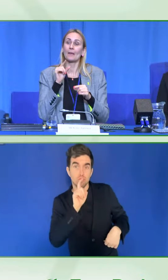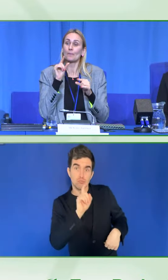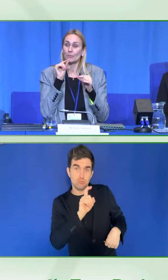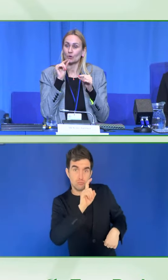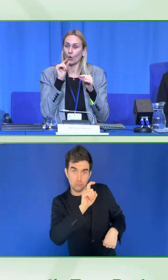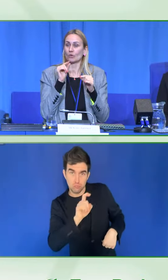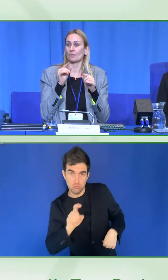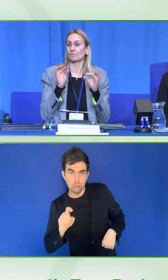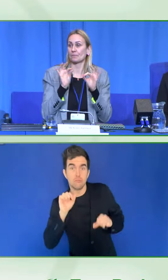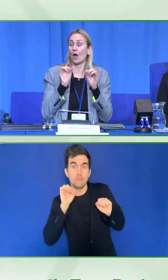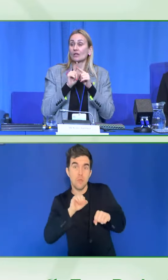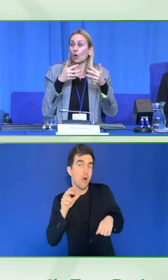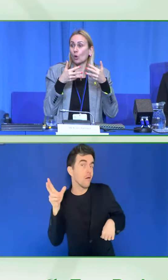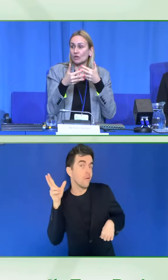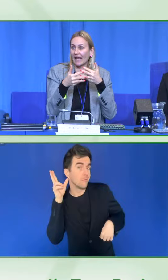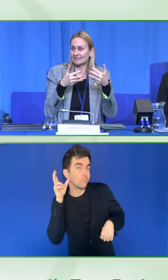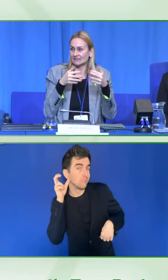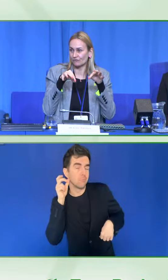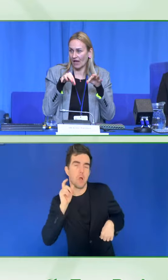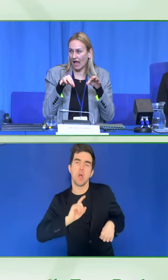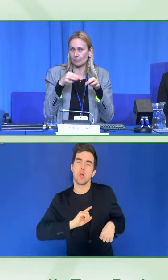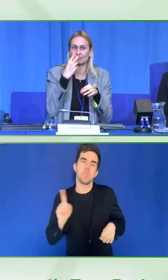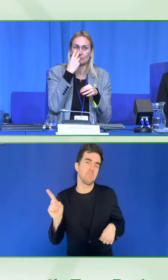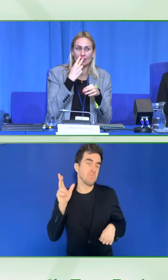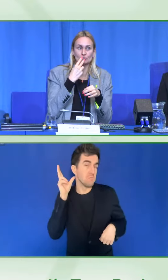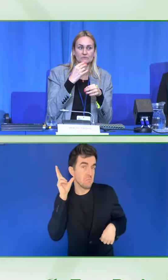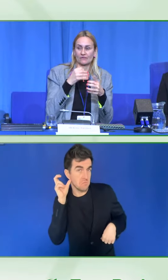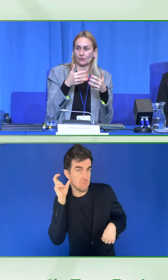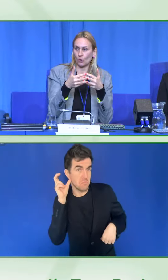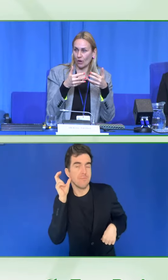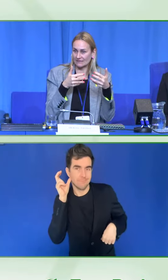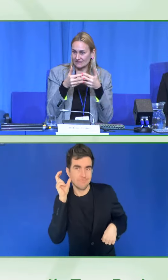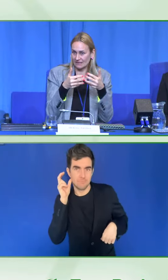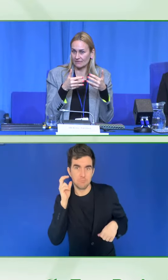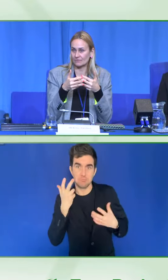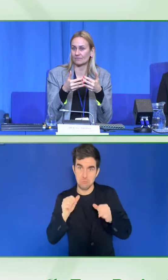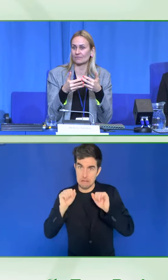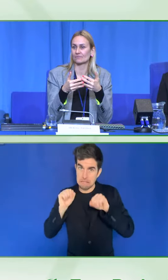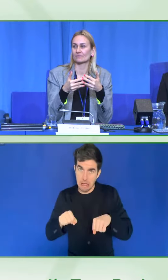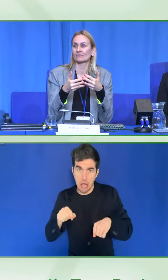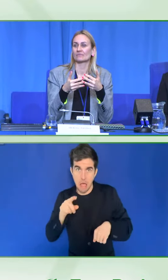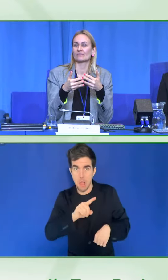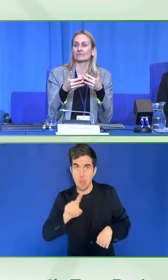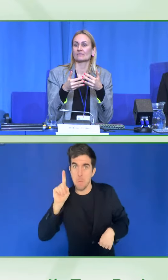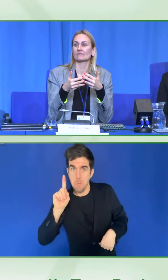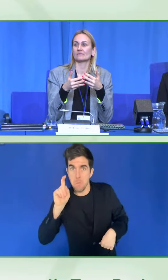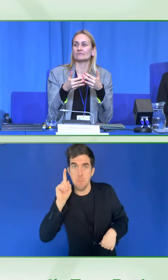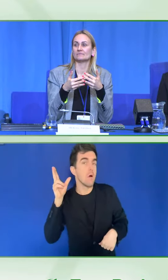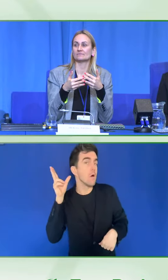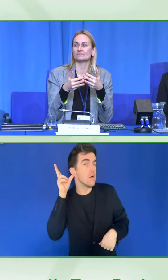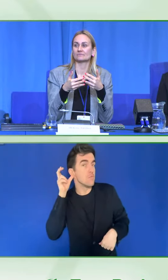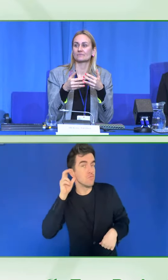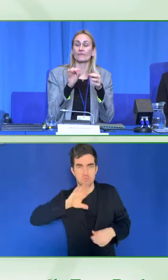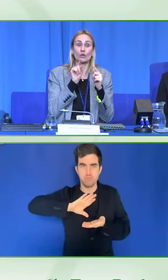I'm a very tall woman with long blonde hair.